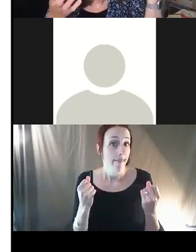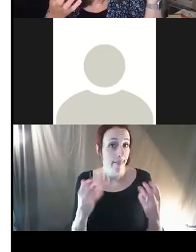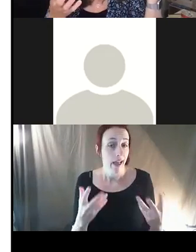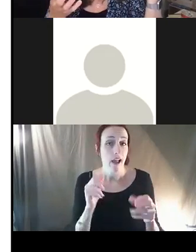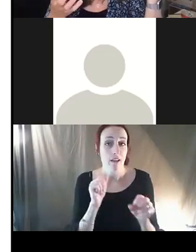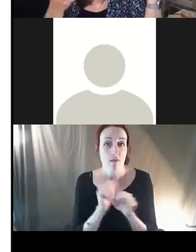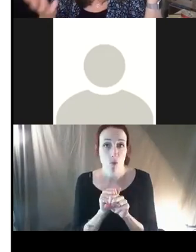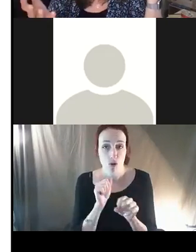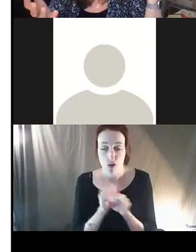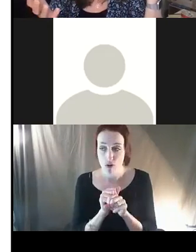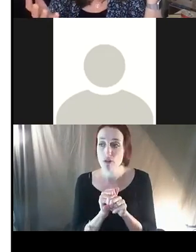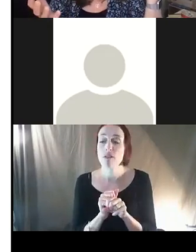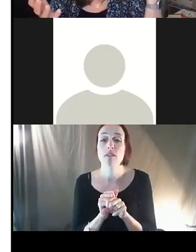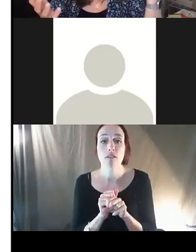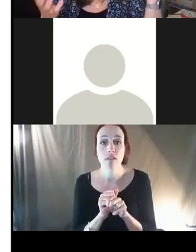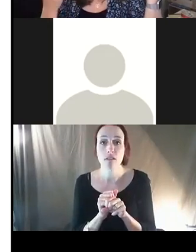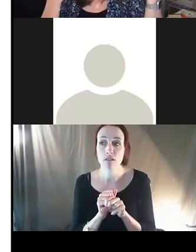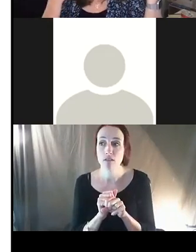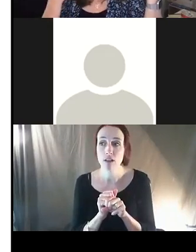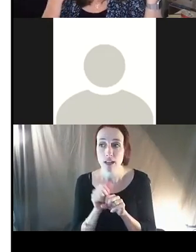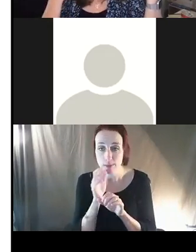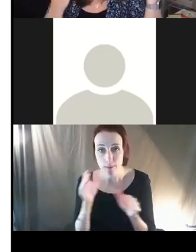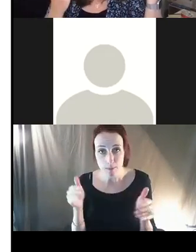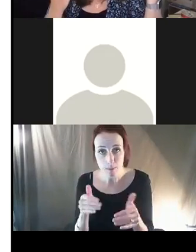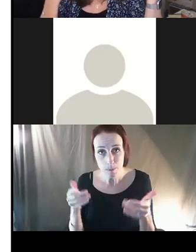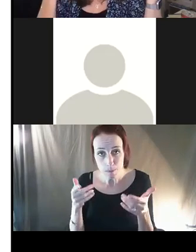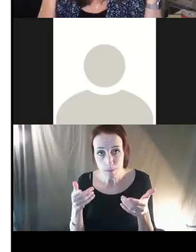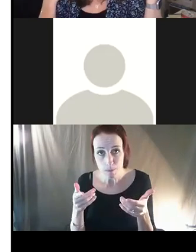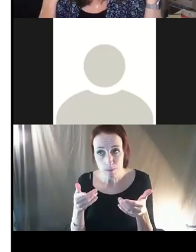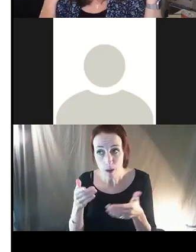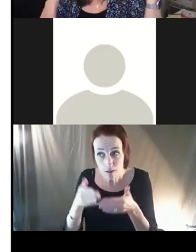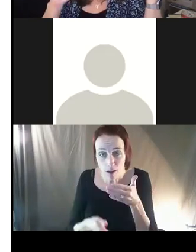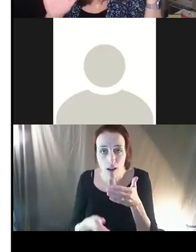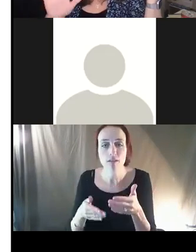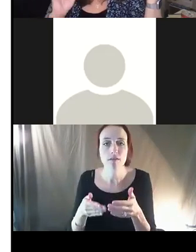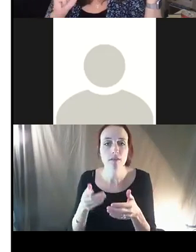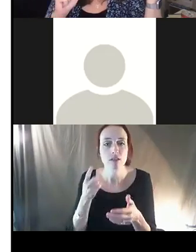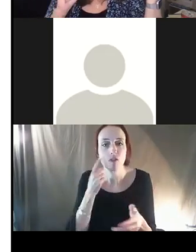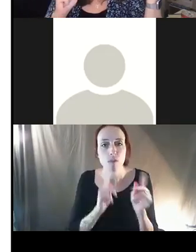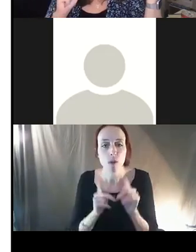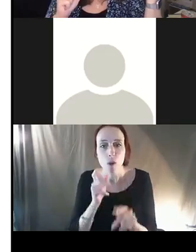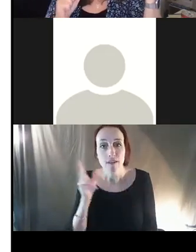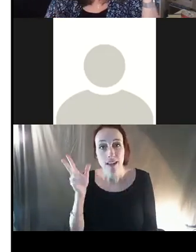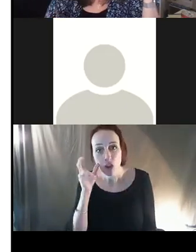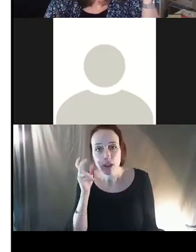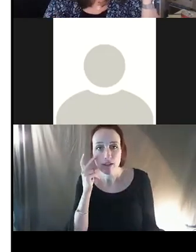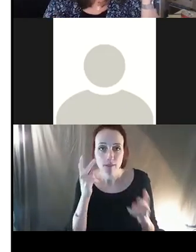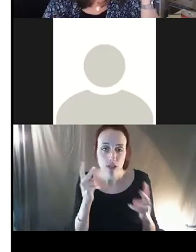the rules for making sure people with visual disabilities, hearing disabilities, motor disabilities have access.